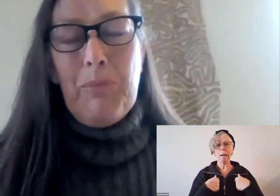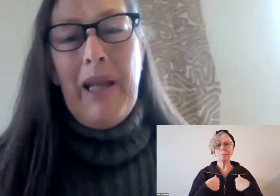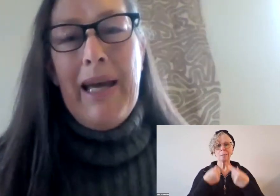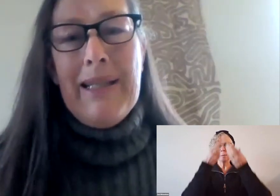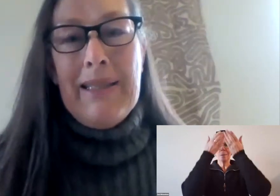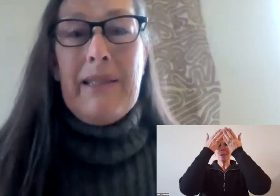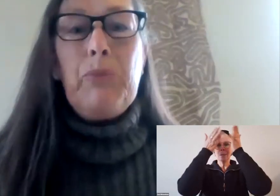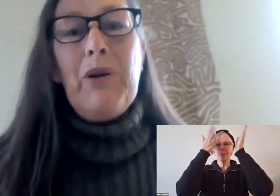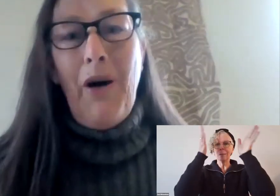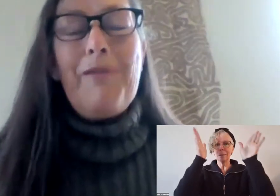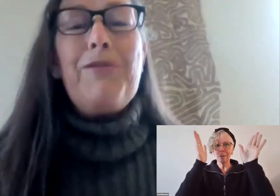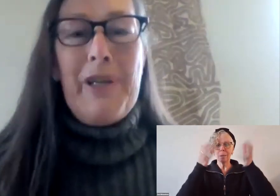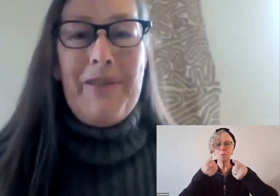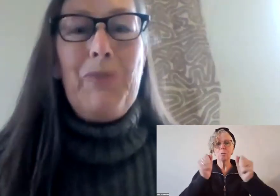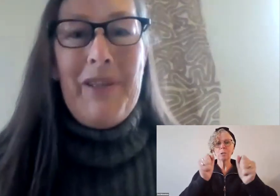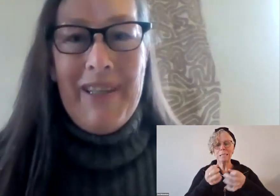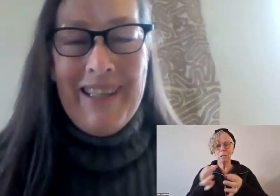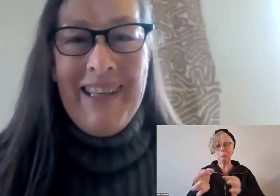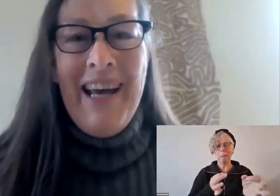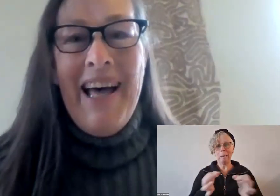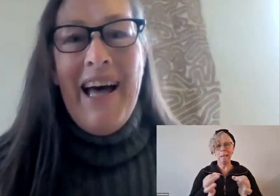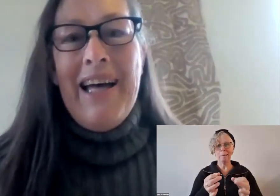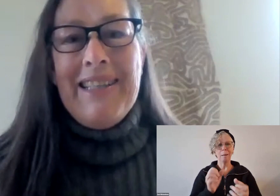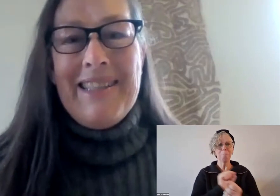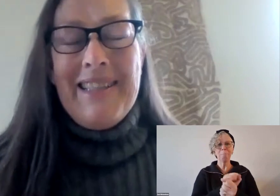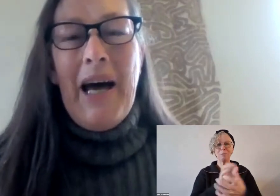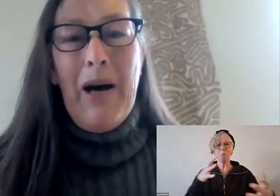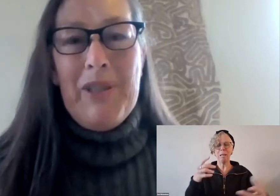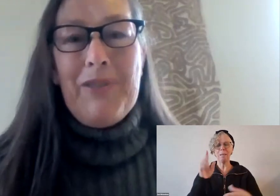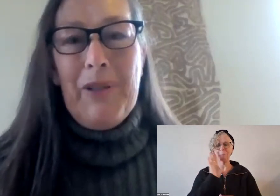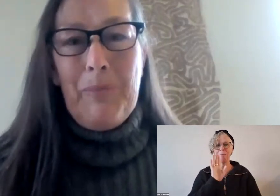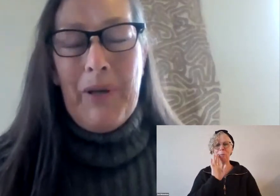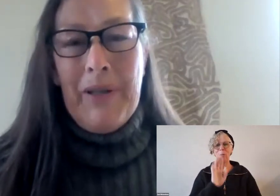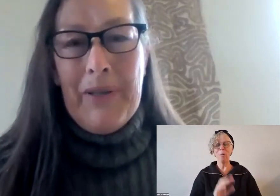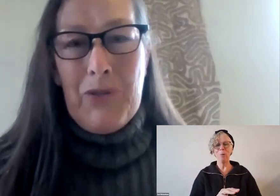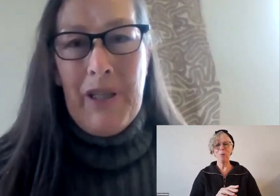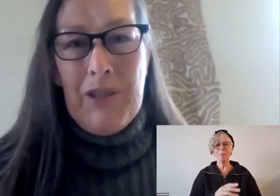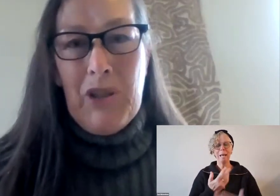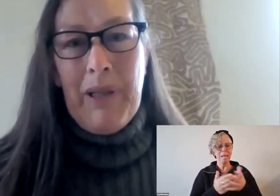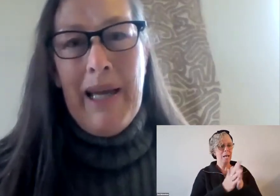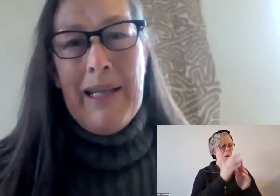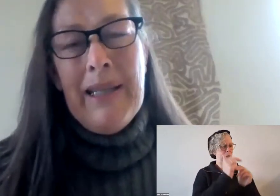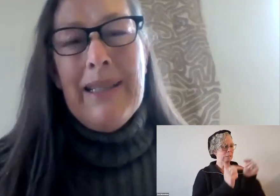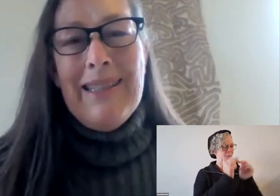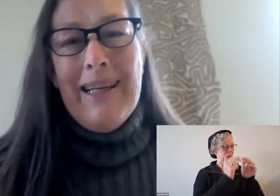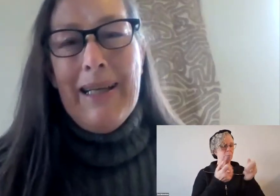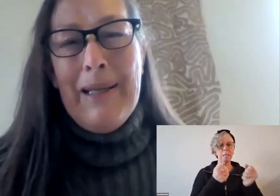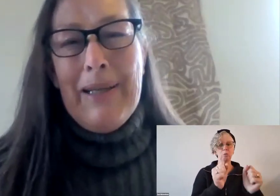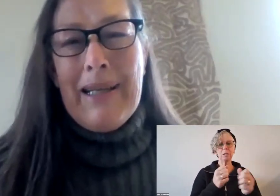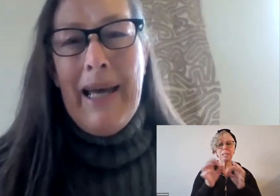plan is that we're a lot freer than we think, and that how we develop a strategic plan can